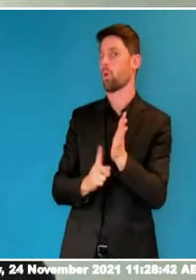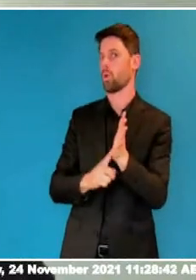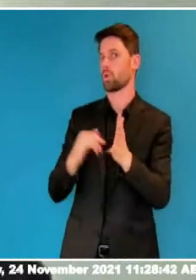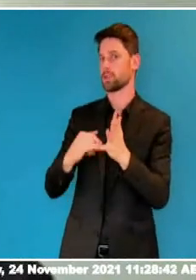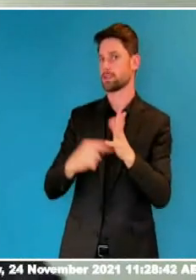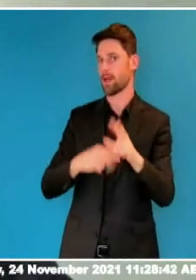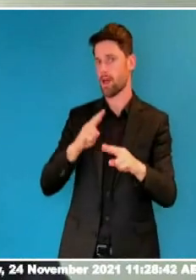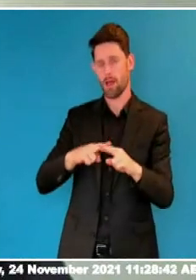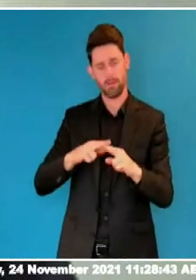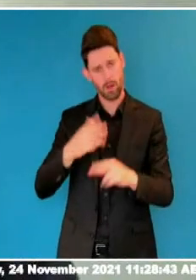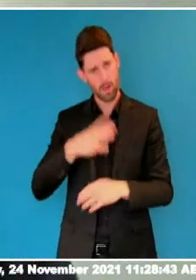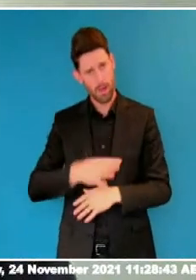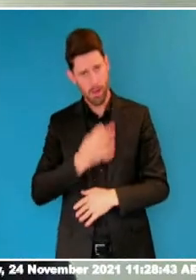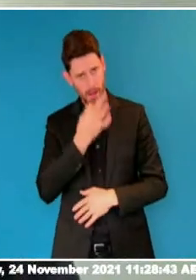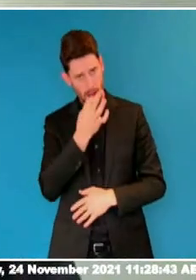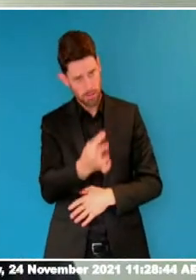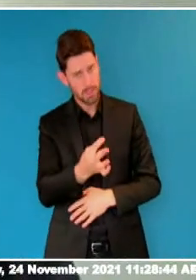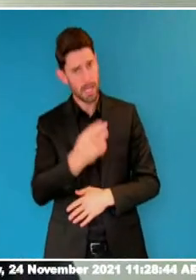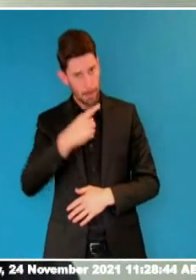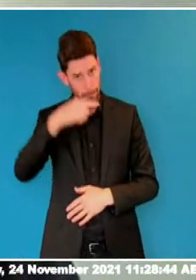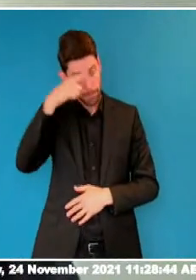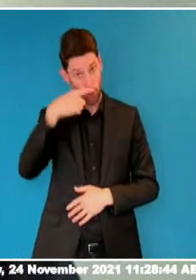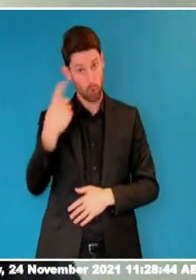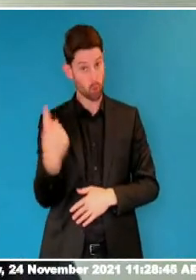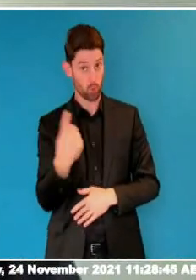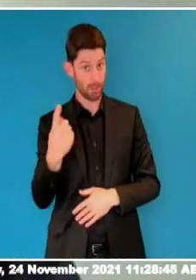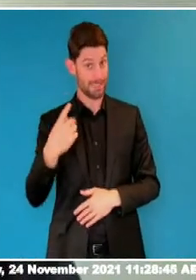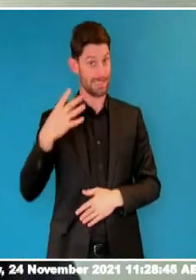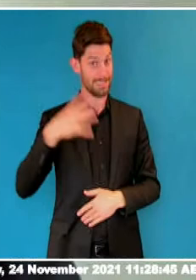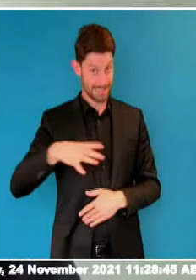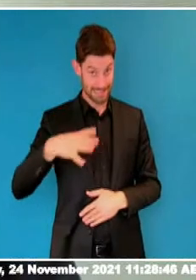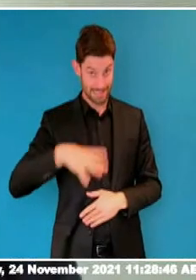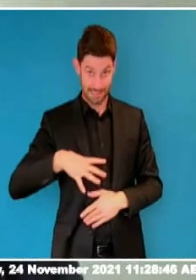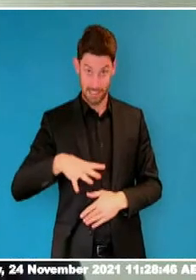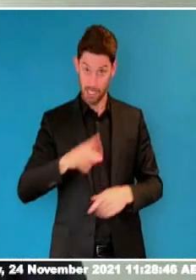Is it the case that people who require adjustments do not, in many cases, need to